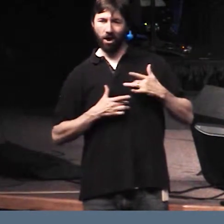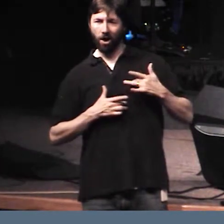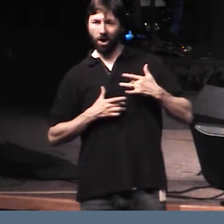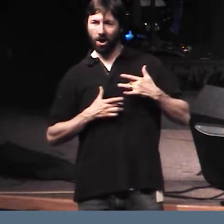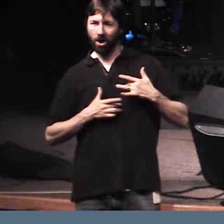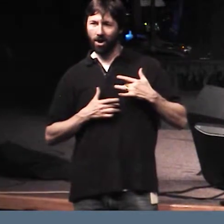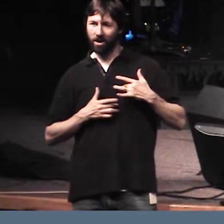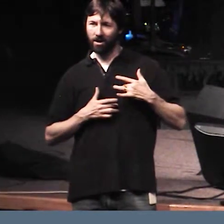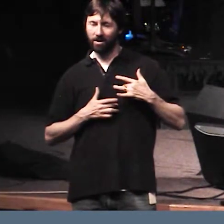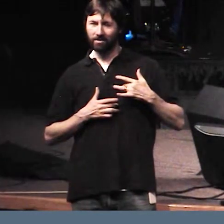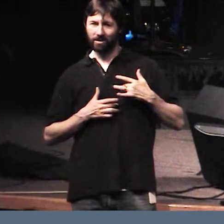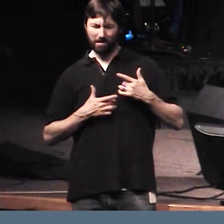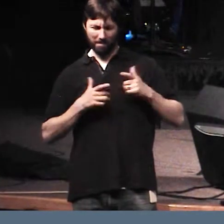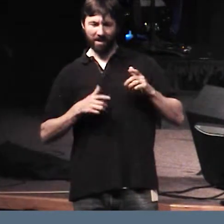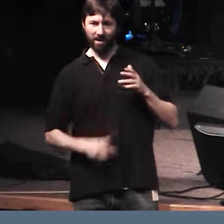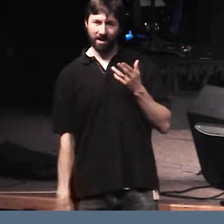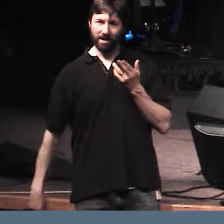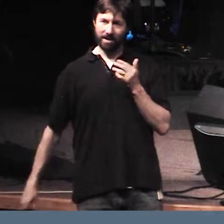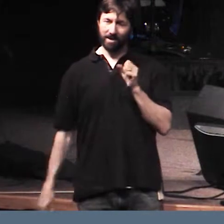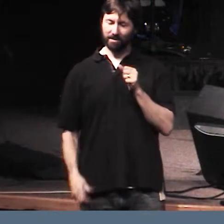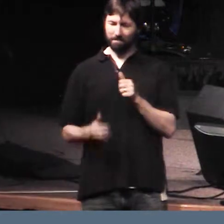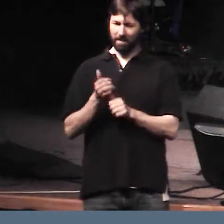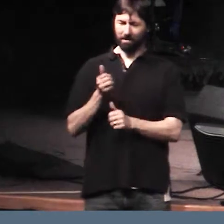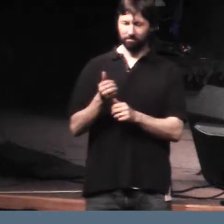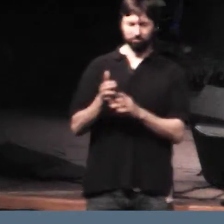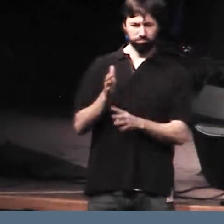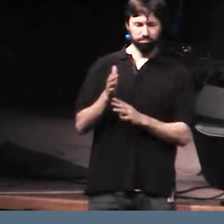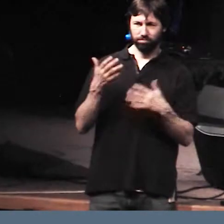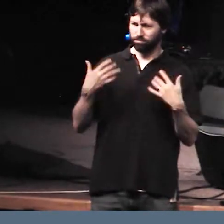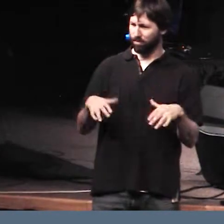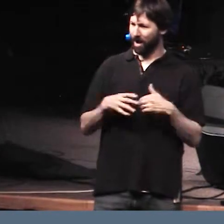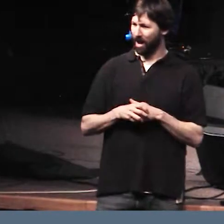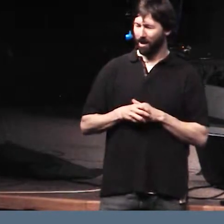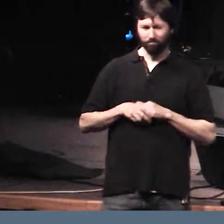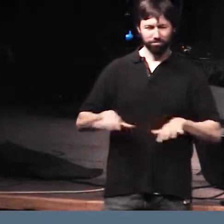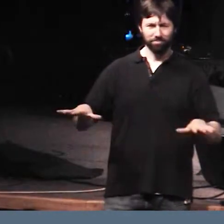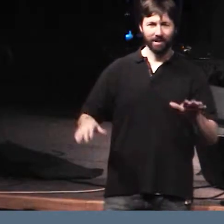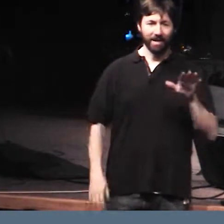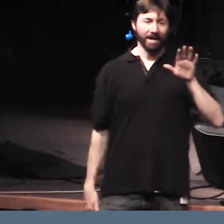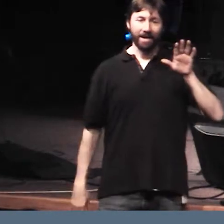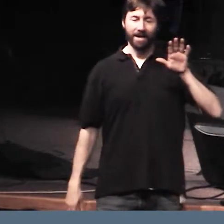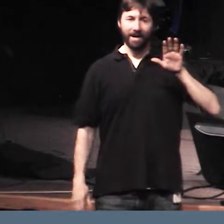anyway that's how we'd say it his bowels gushed he was a man that in your language - he had a big heart